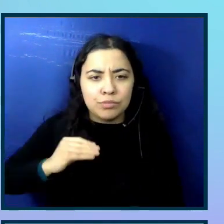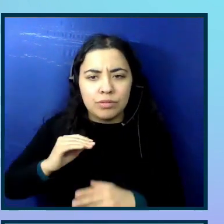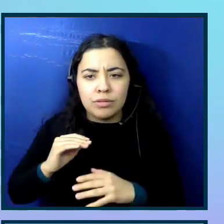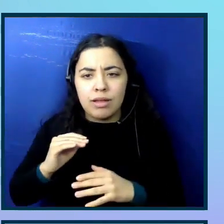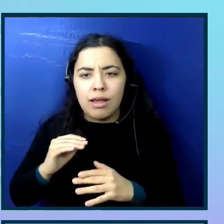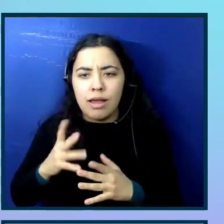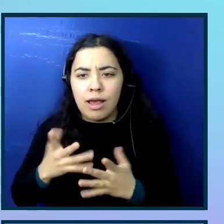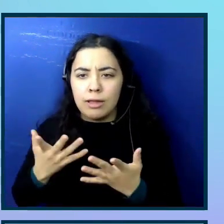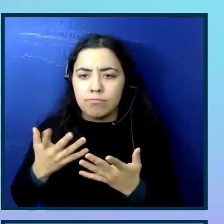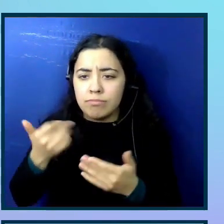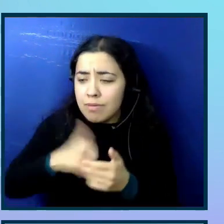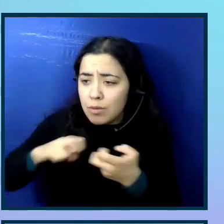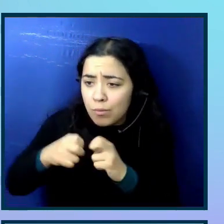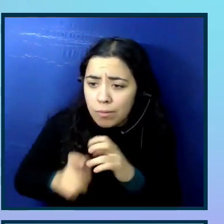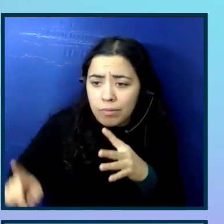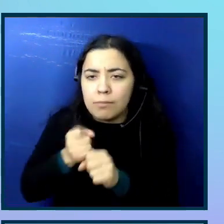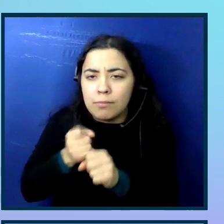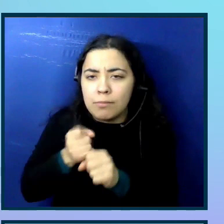and make sure that everybody's thinking about the problems.